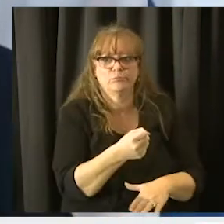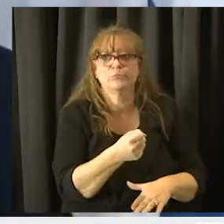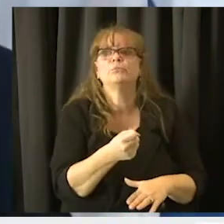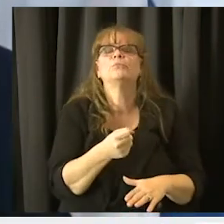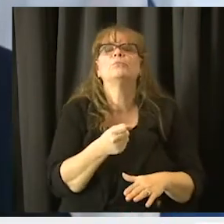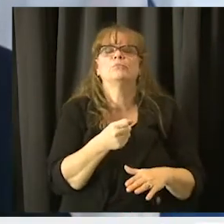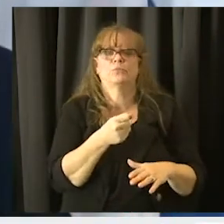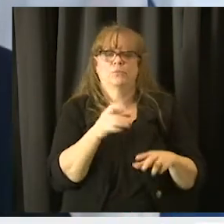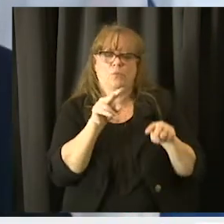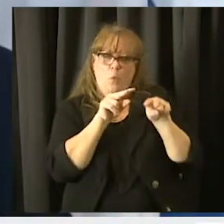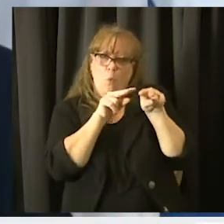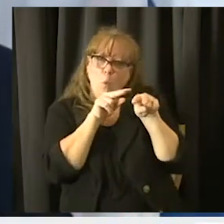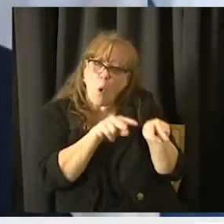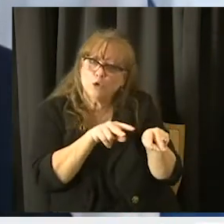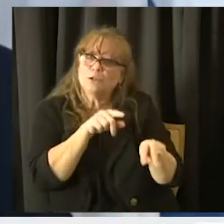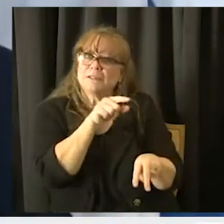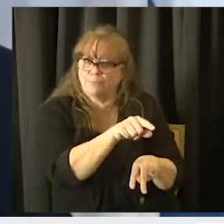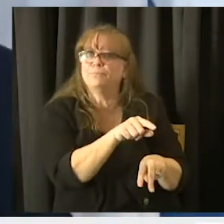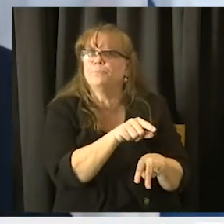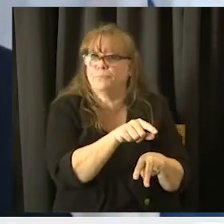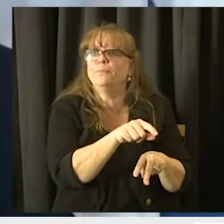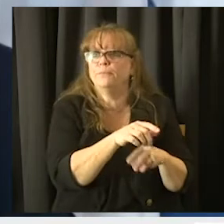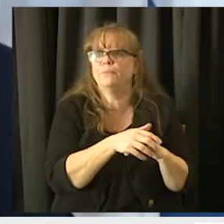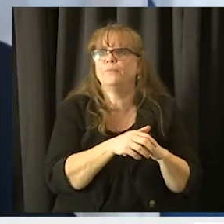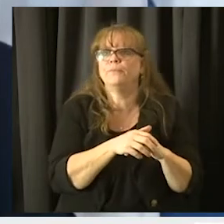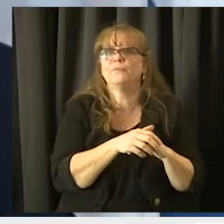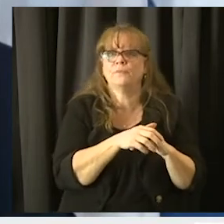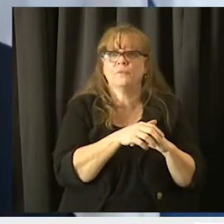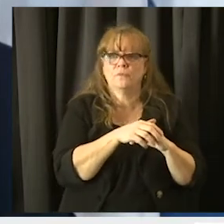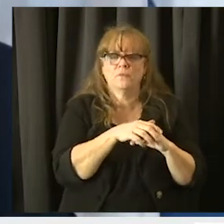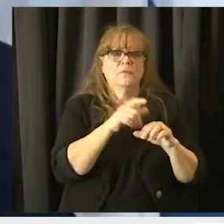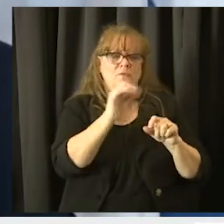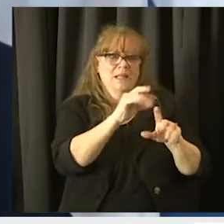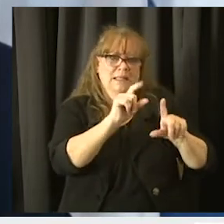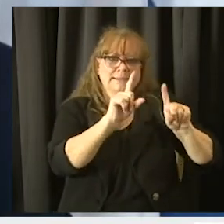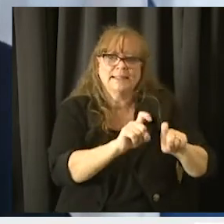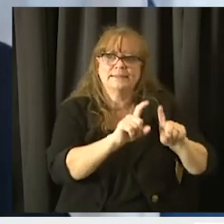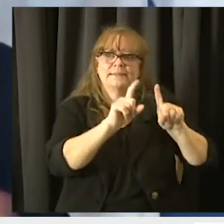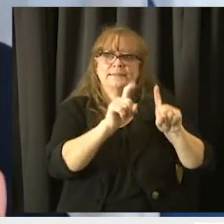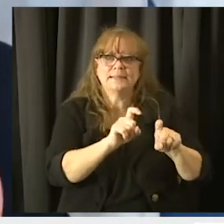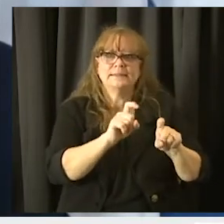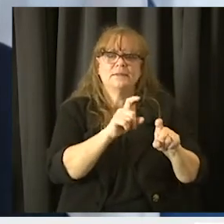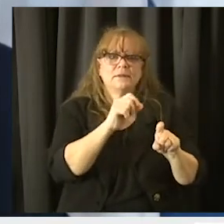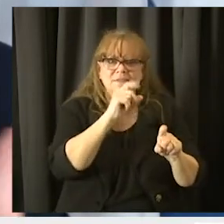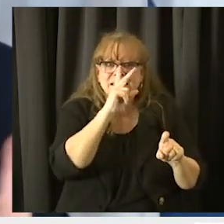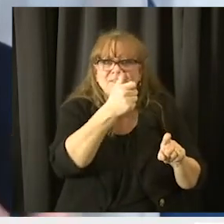of transmission with regard to the variant and as i said this is unlikely to be the the first